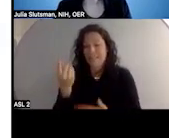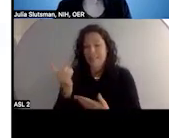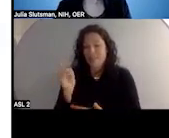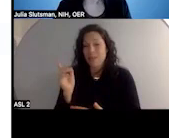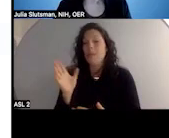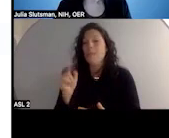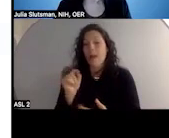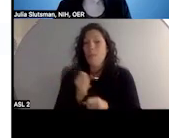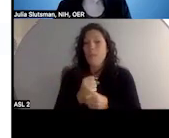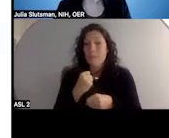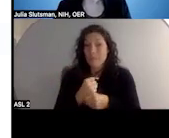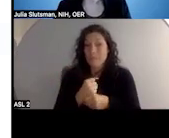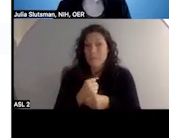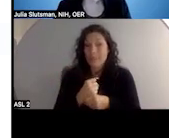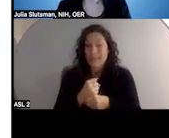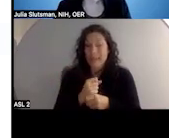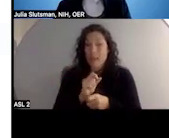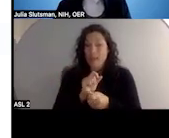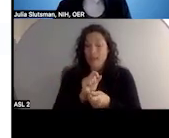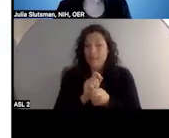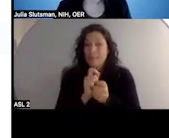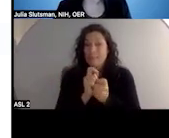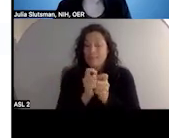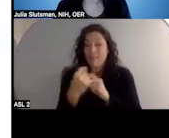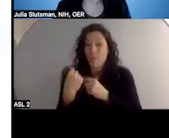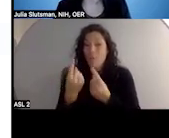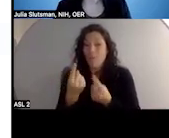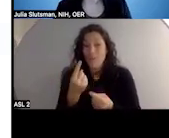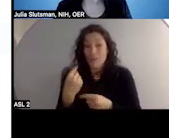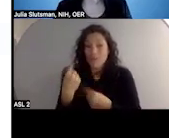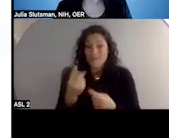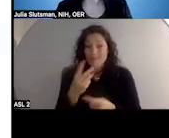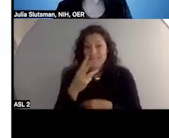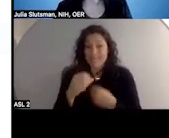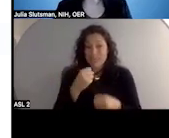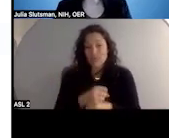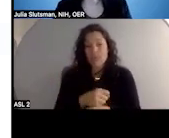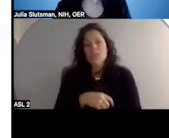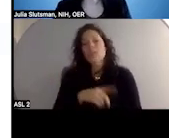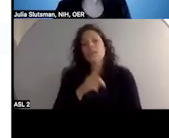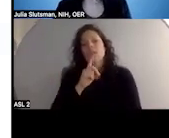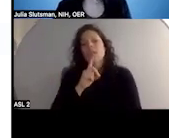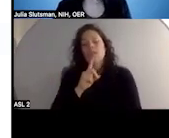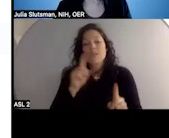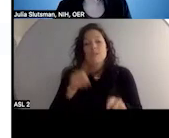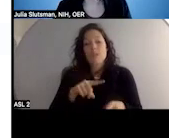The policy has really benefited from and evolved in response to community consultations